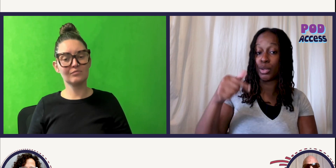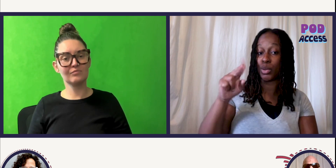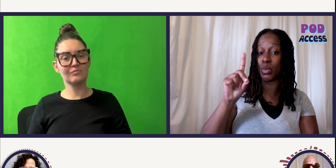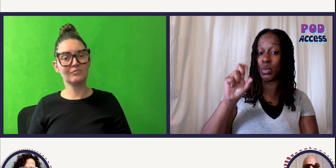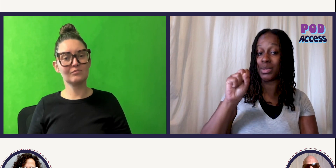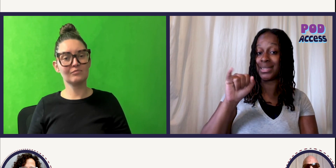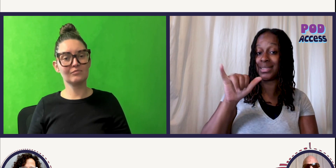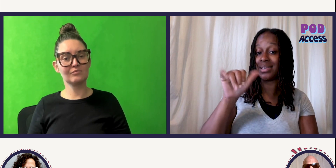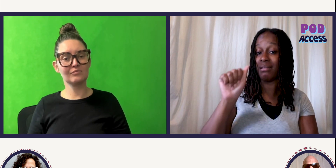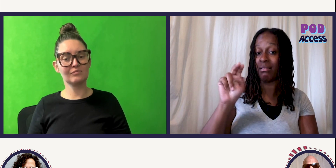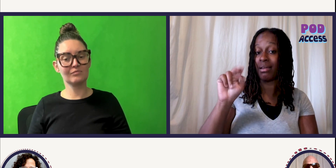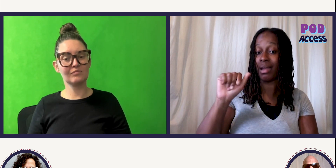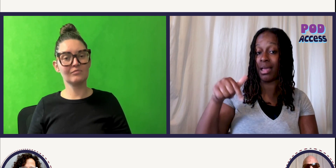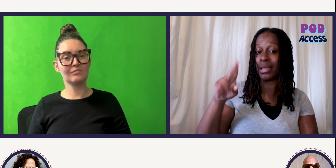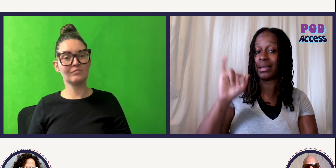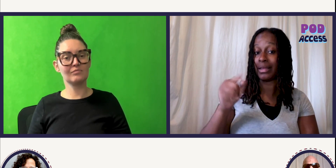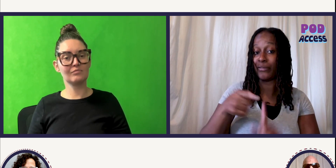Qudsiya Naqui from Down to the Struts.